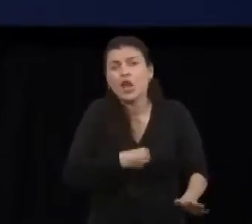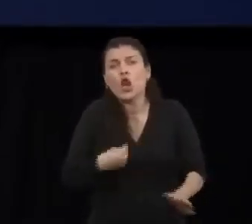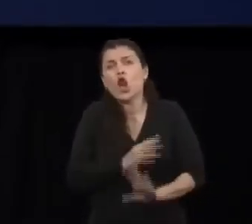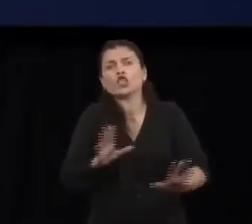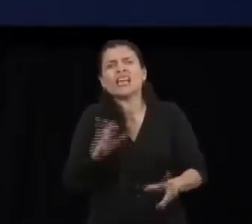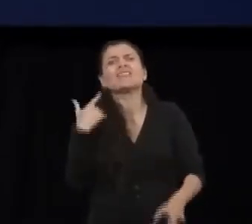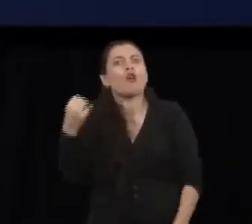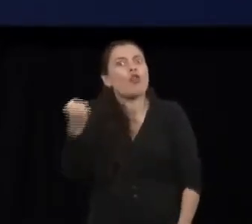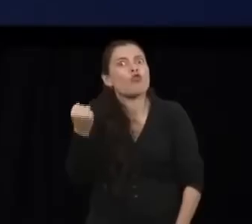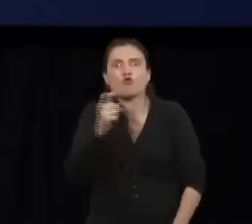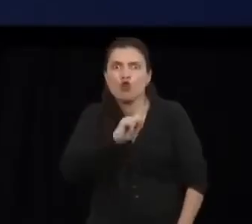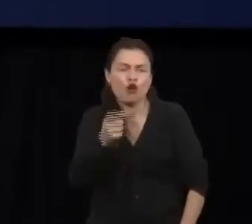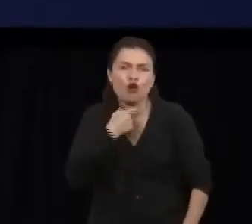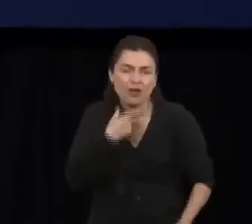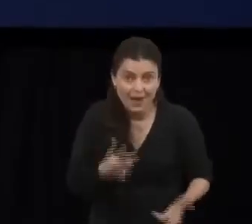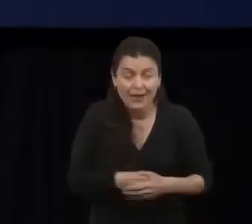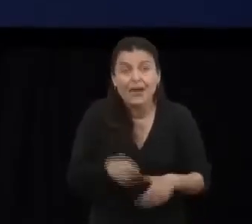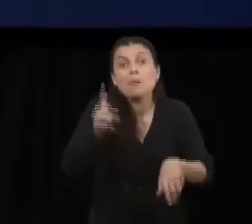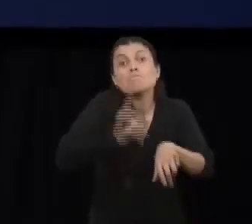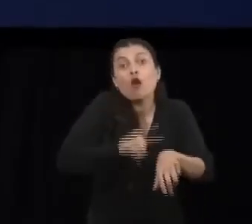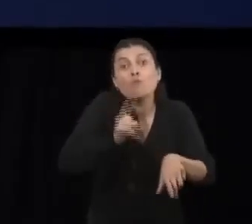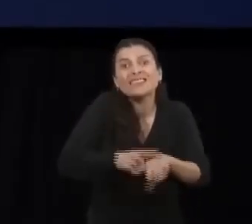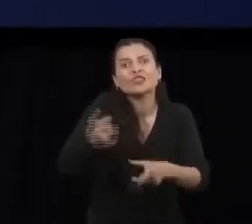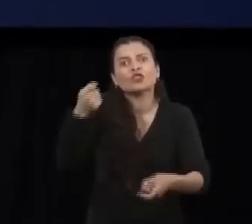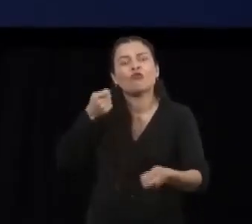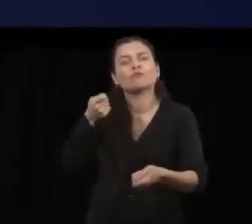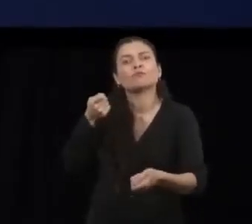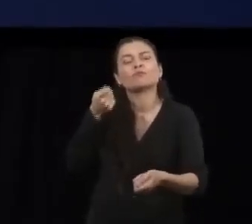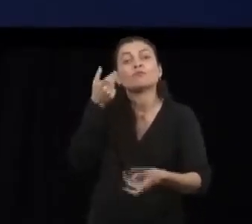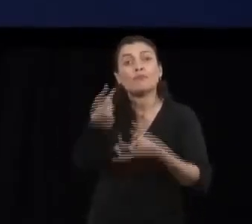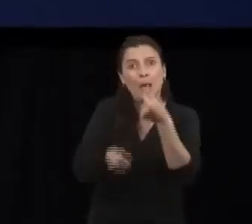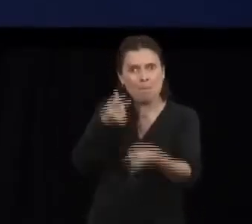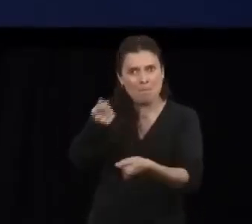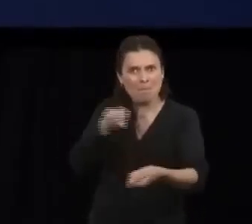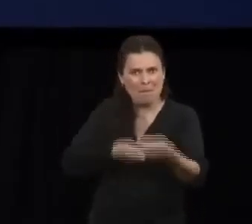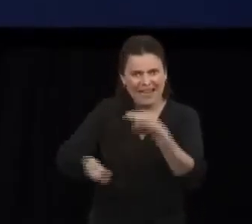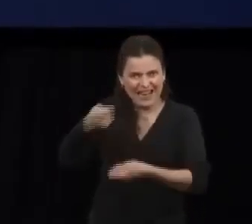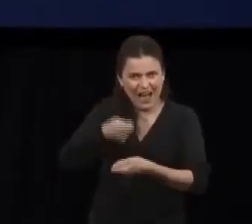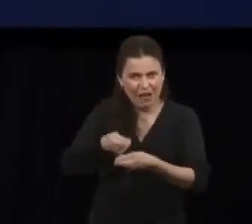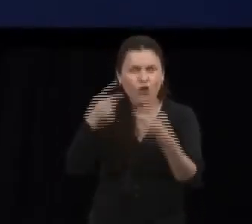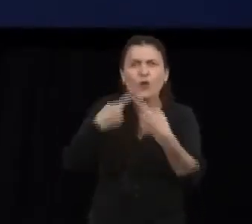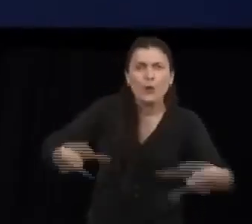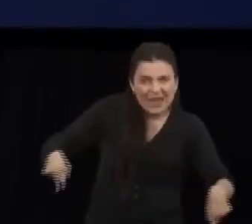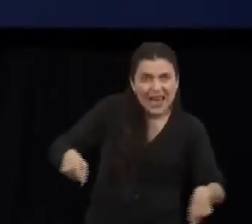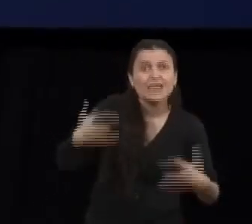to the market of transable goods, what was the consequence?